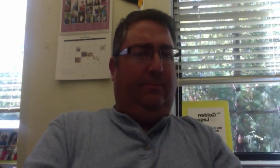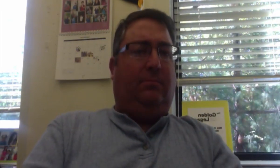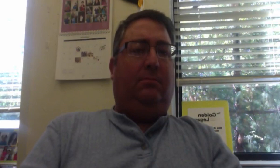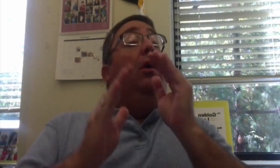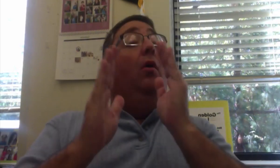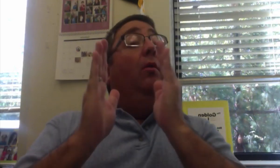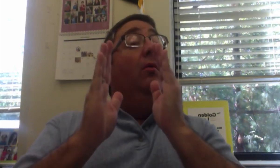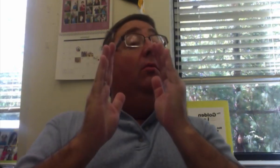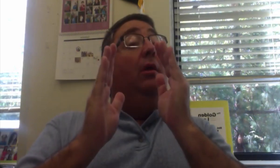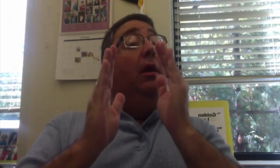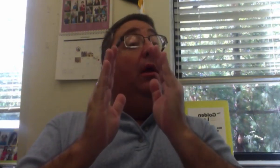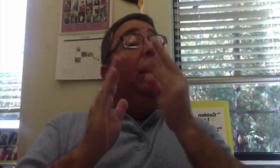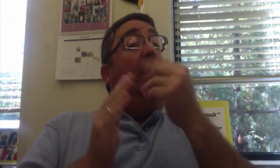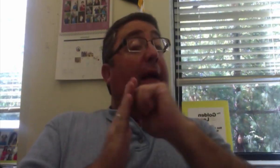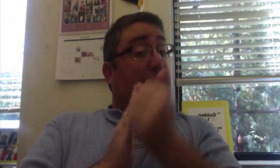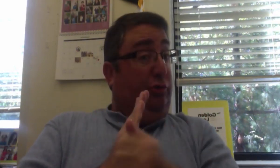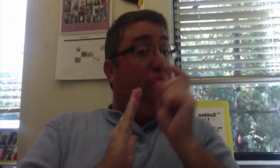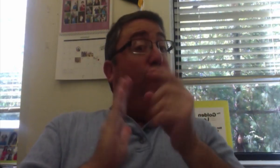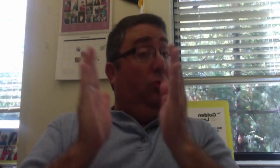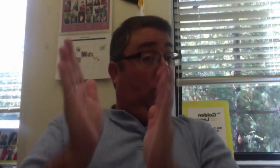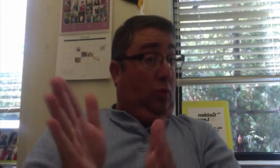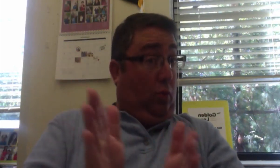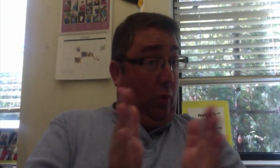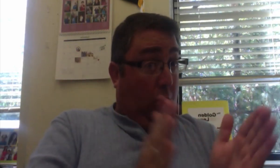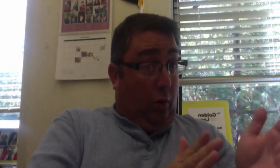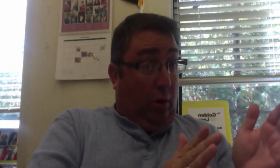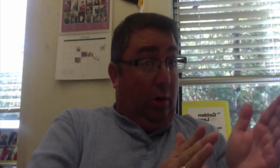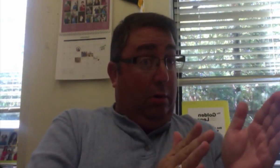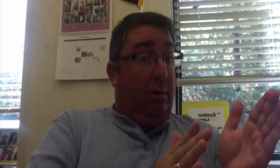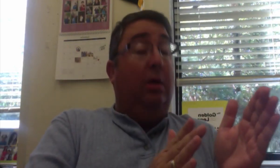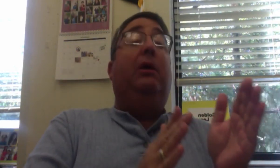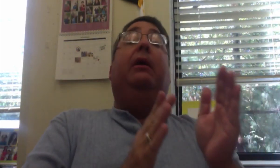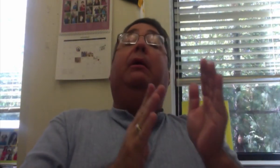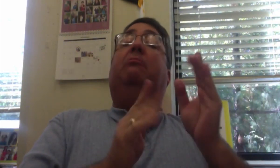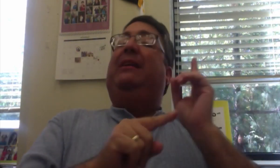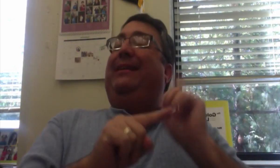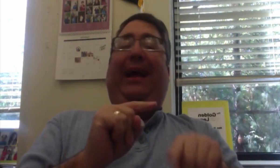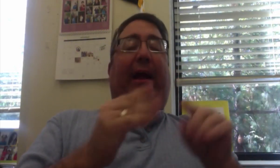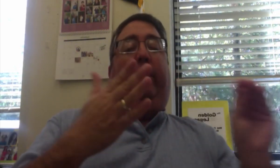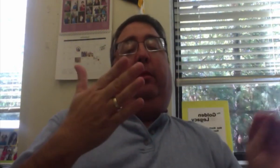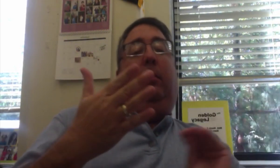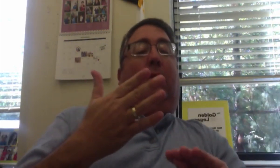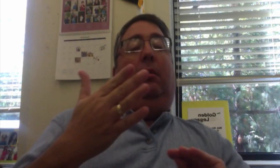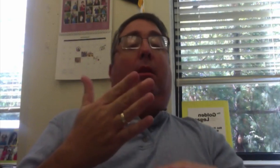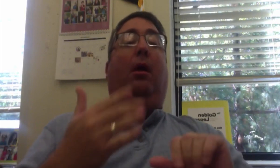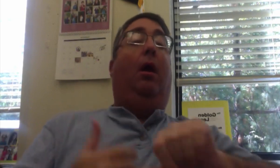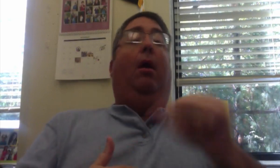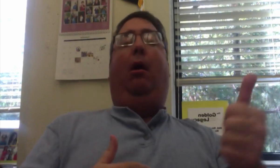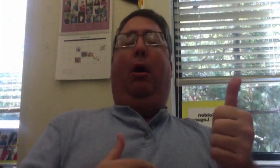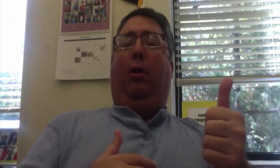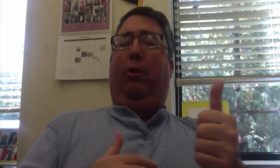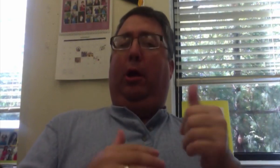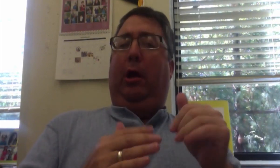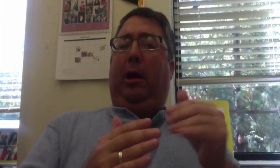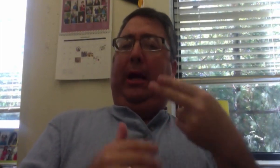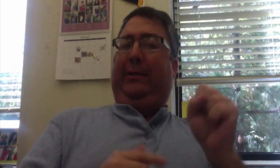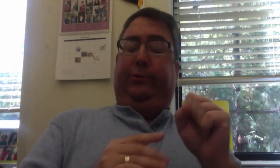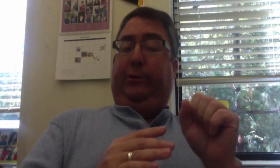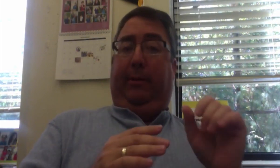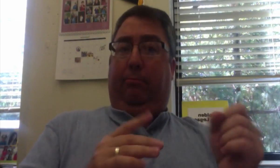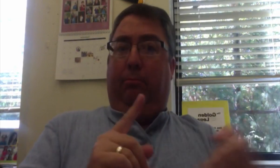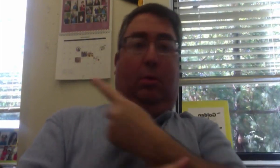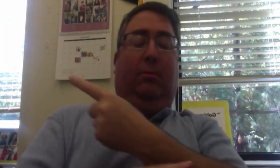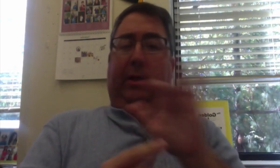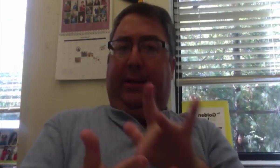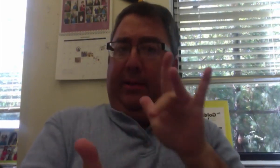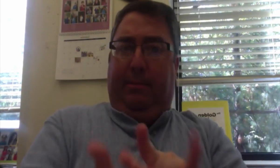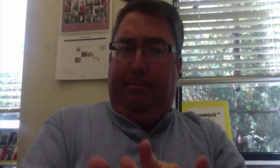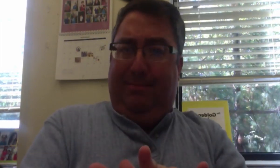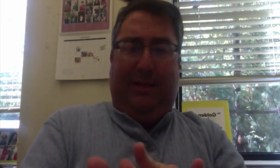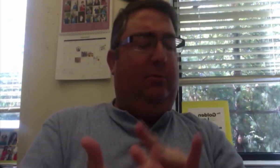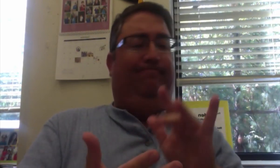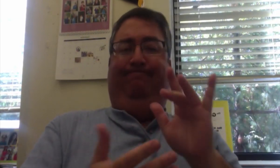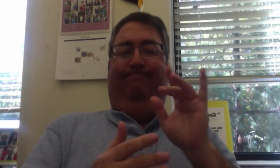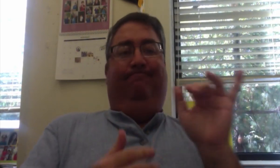The handshapes should be in order, and you can't insert other handshapes out of order in order to help your story.